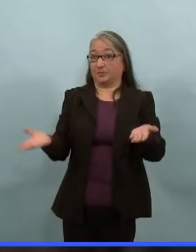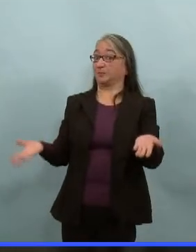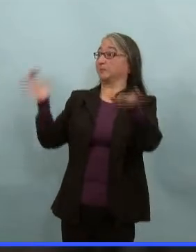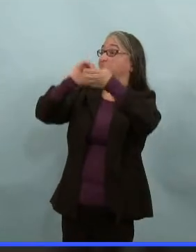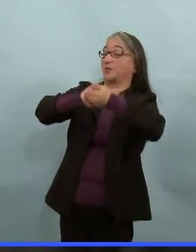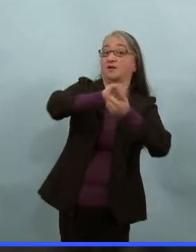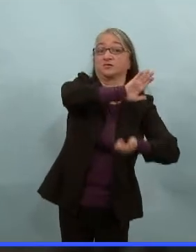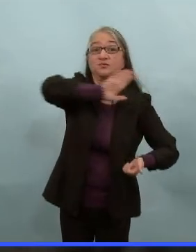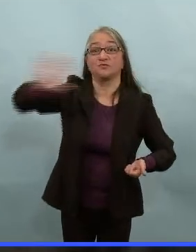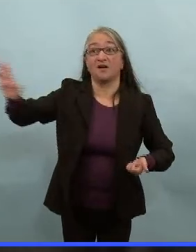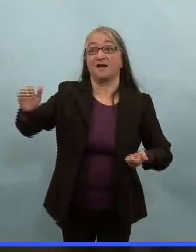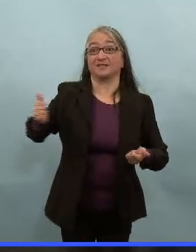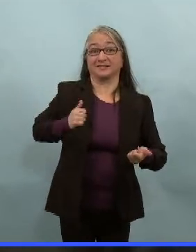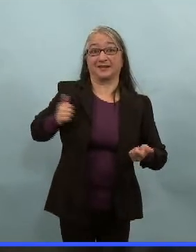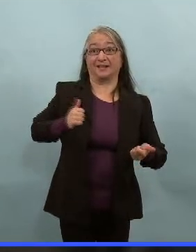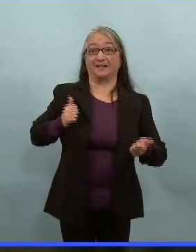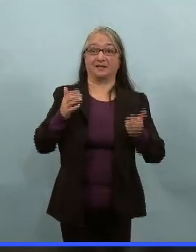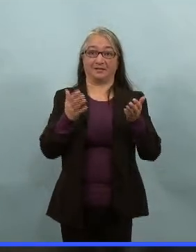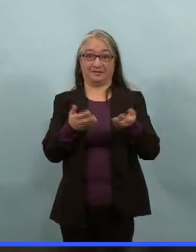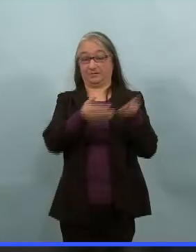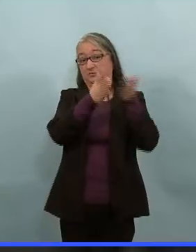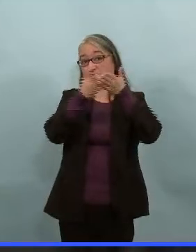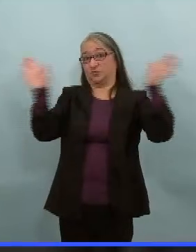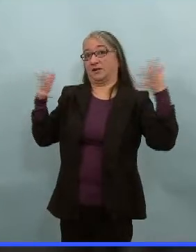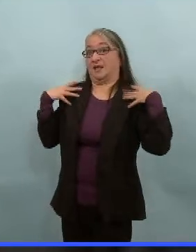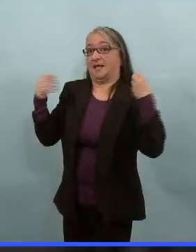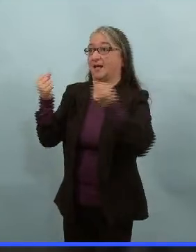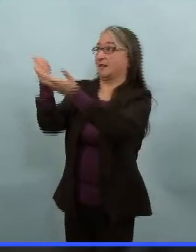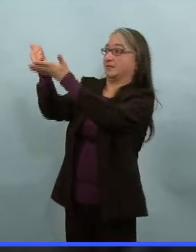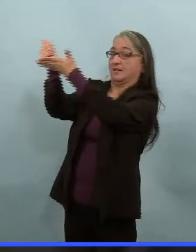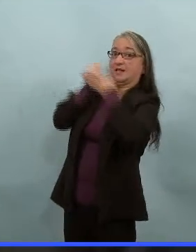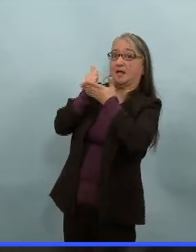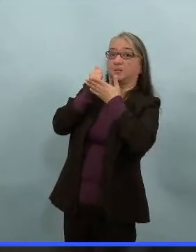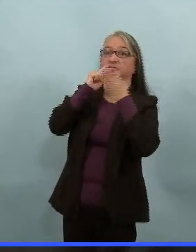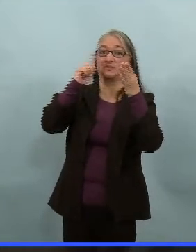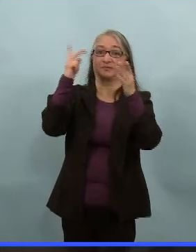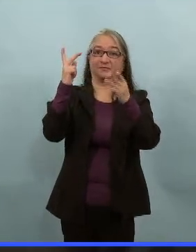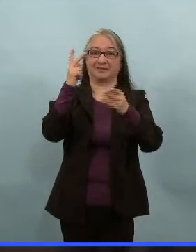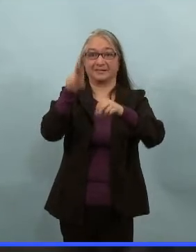to understand that and nationally they're working internationally to understand the risks related to